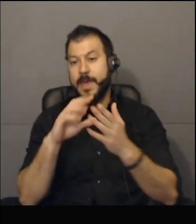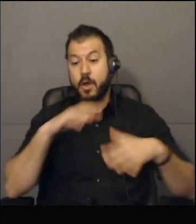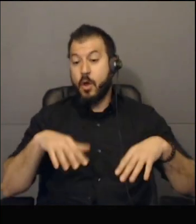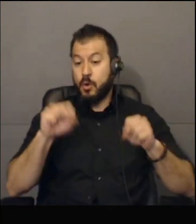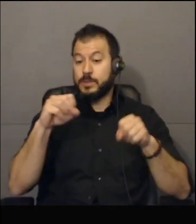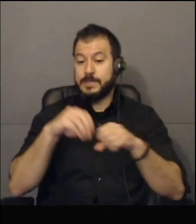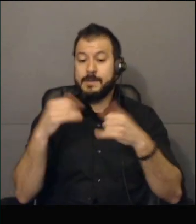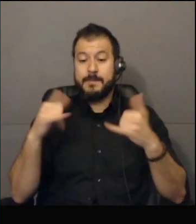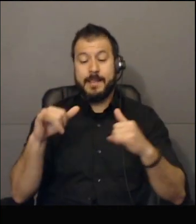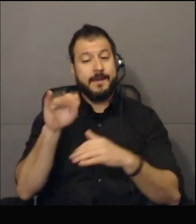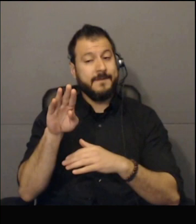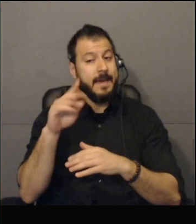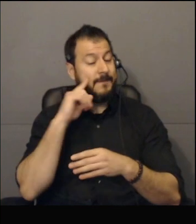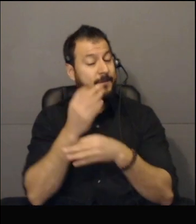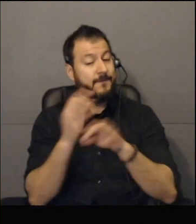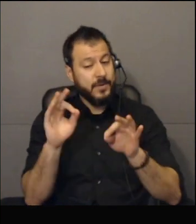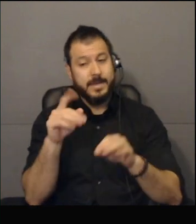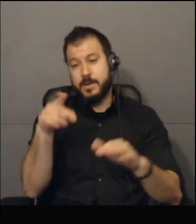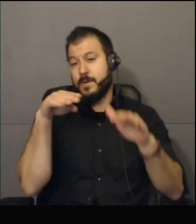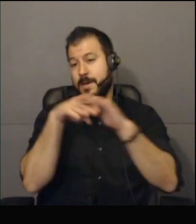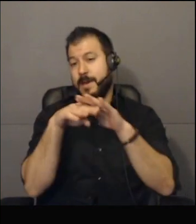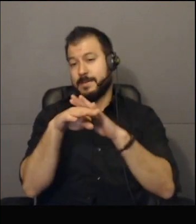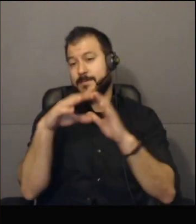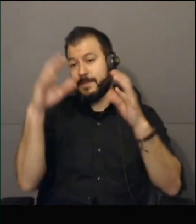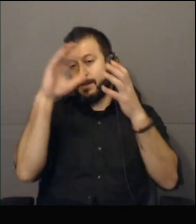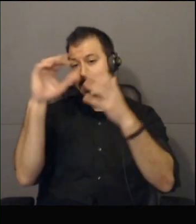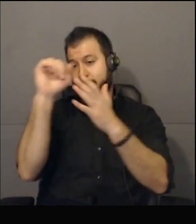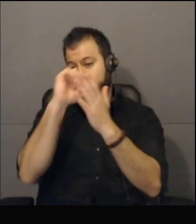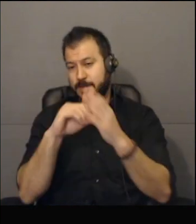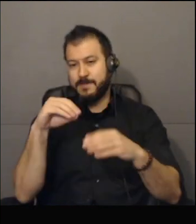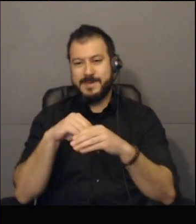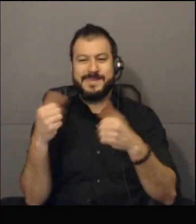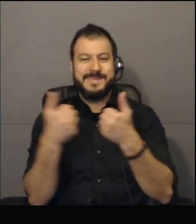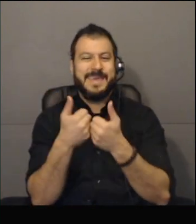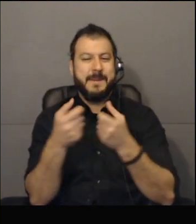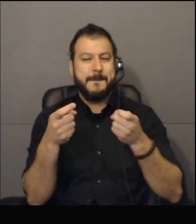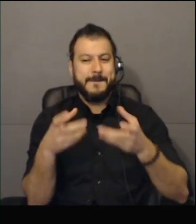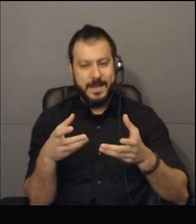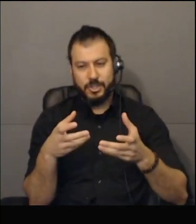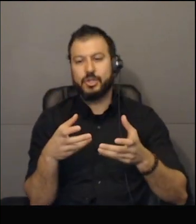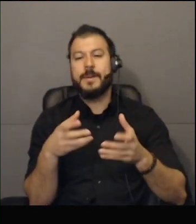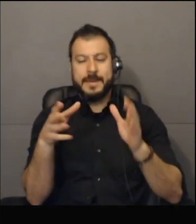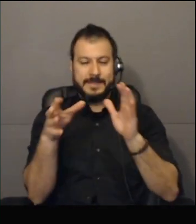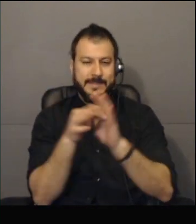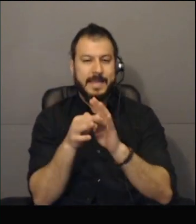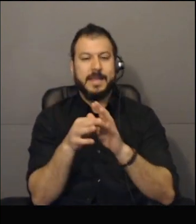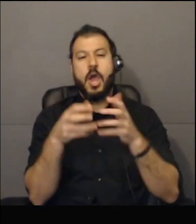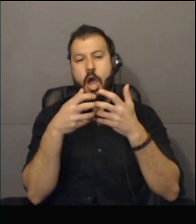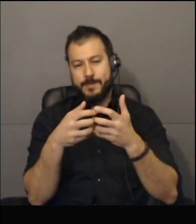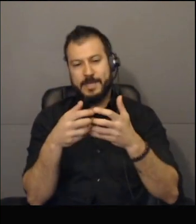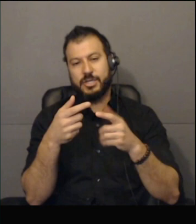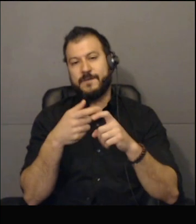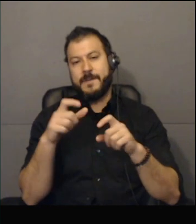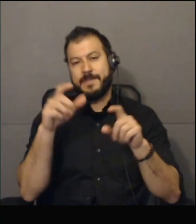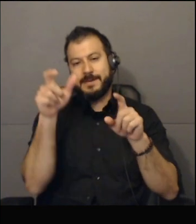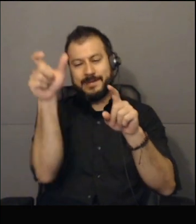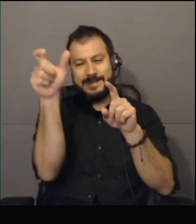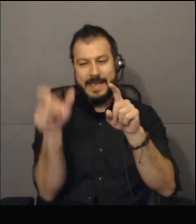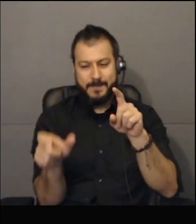You will access the cloud script in game Manager by selecting automation from the sidebar navigation.